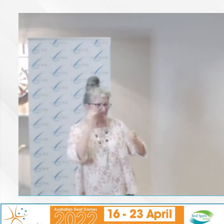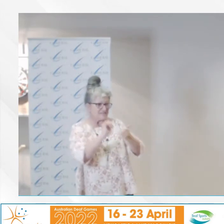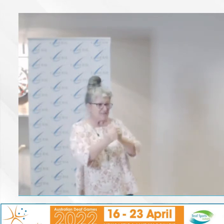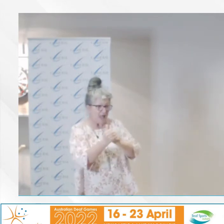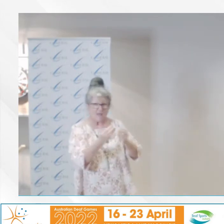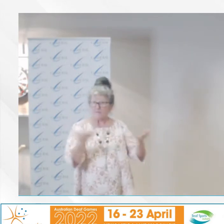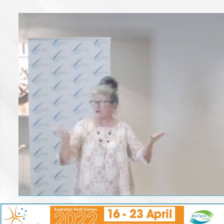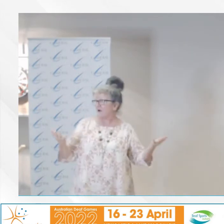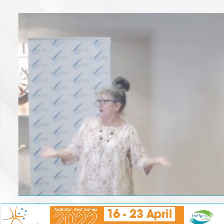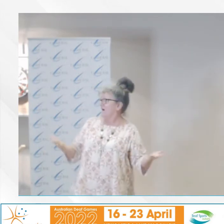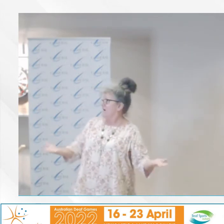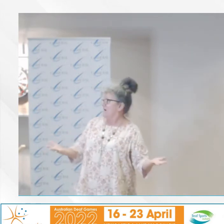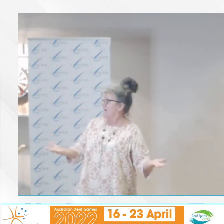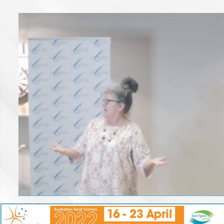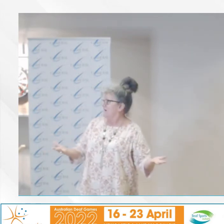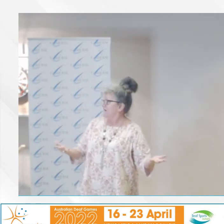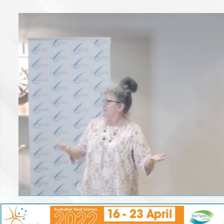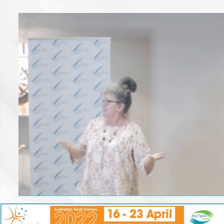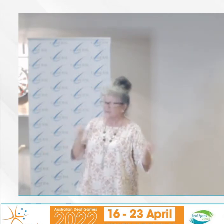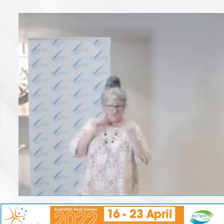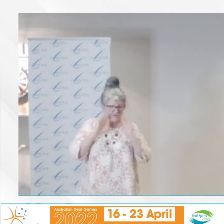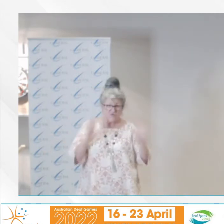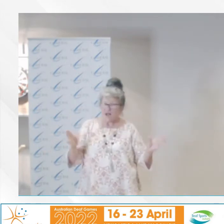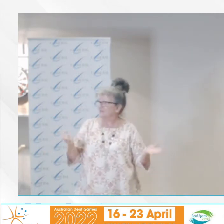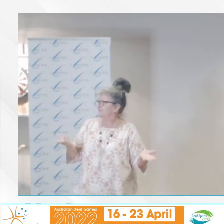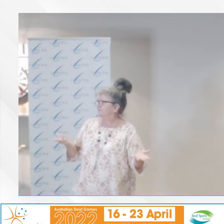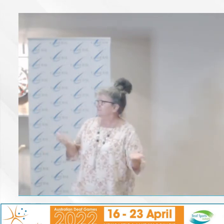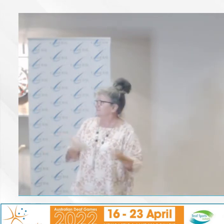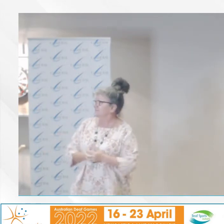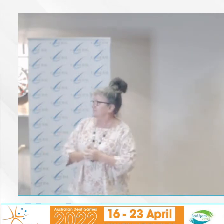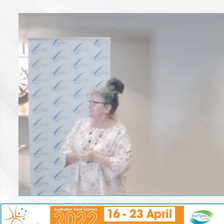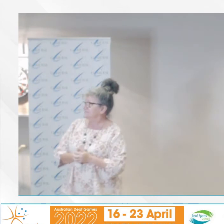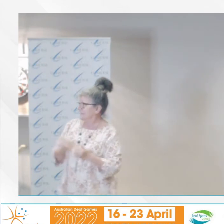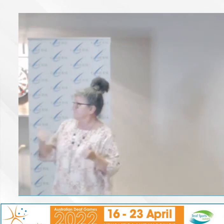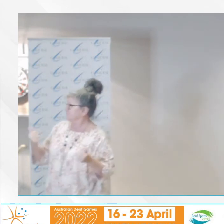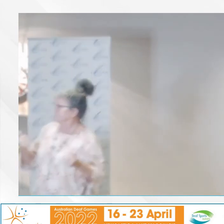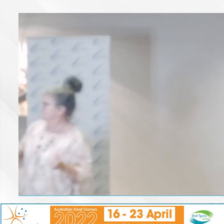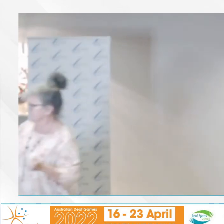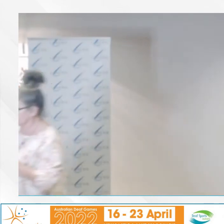community about the games i think that would be a fantastic opportunity here in the local area